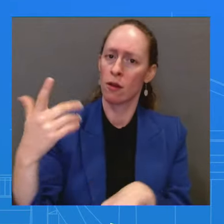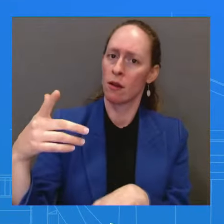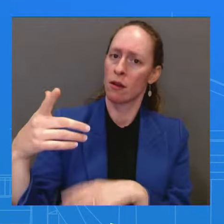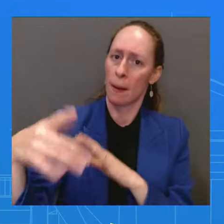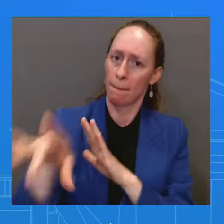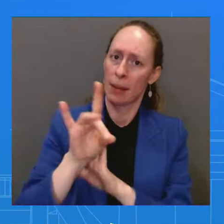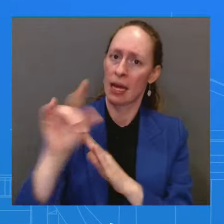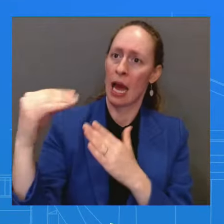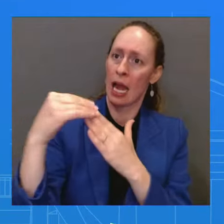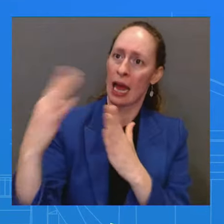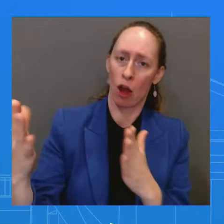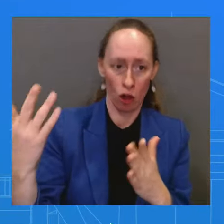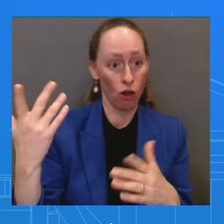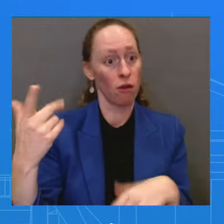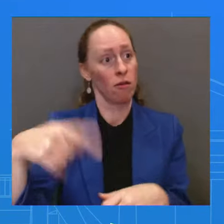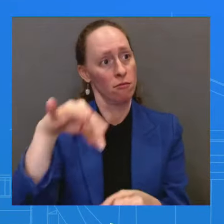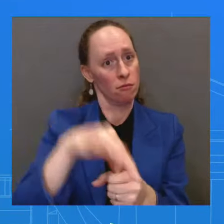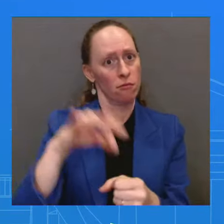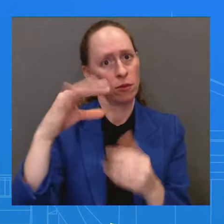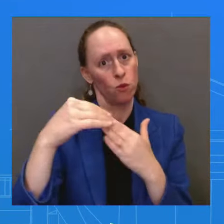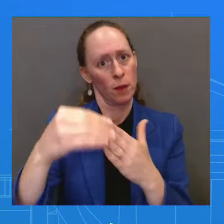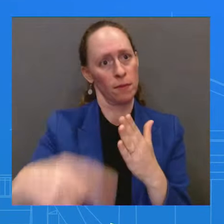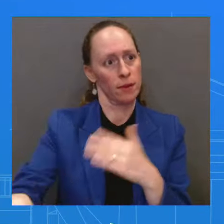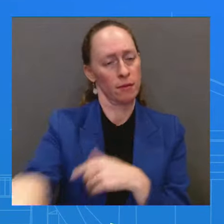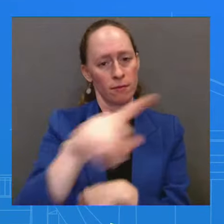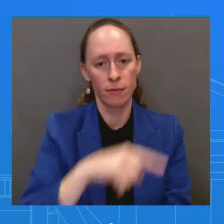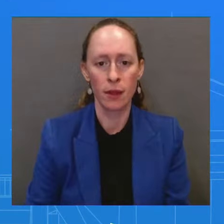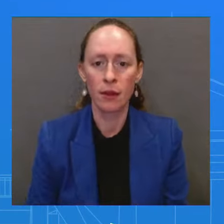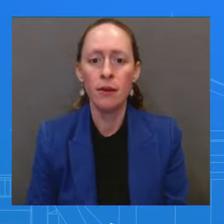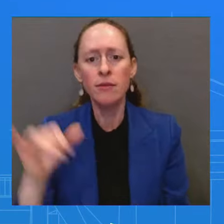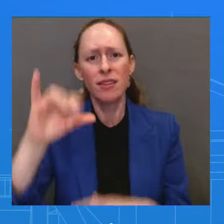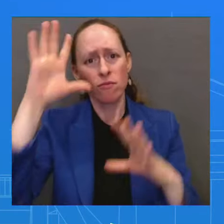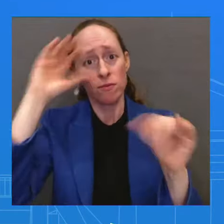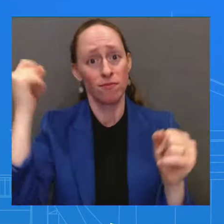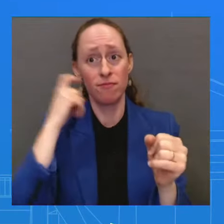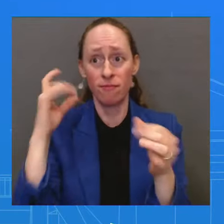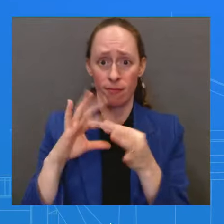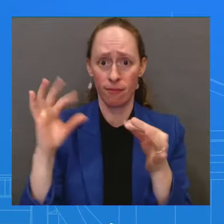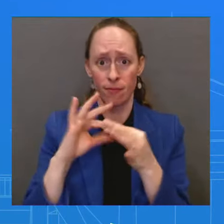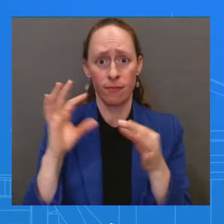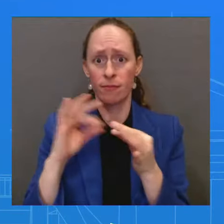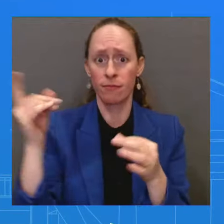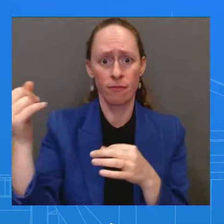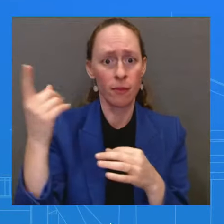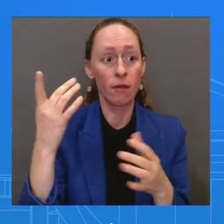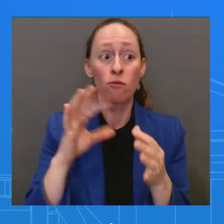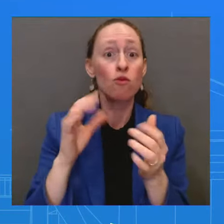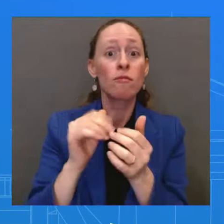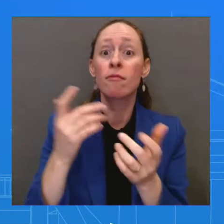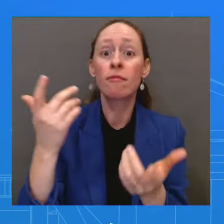to lower prescription drug prices, as he did today by delivering student debt relief for more Americans.